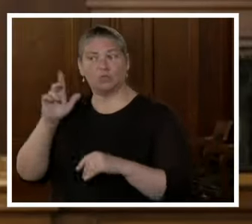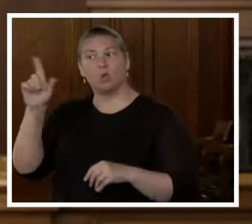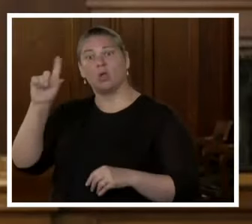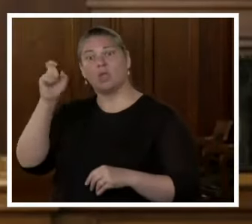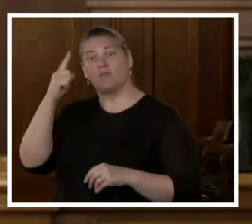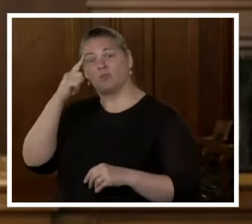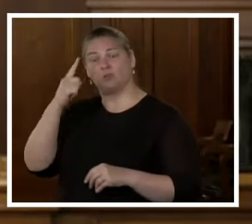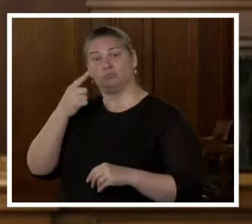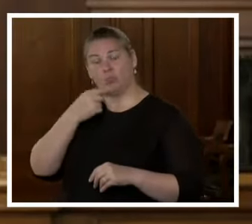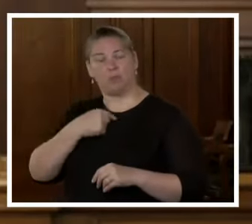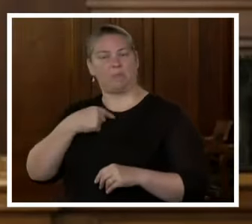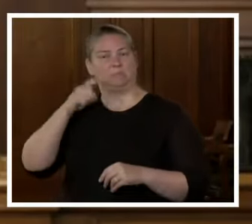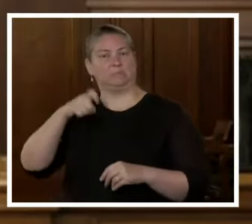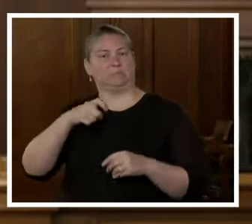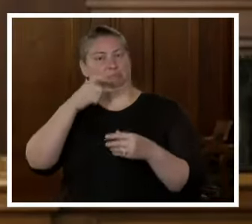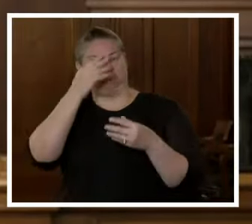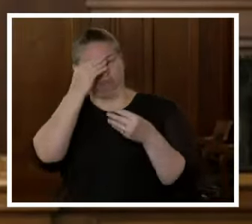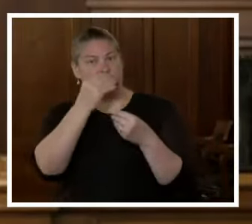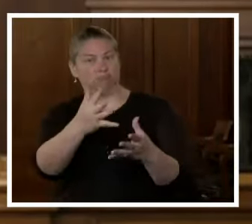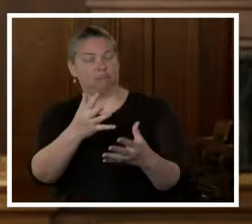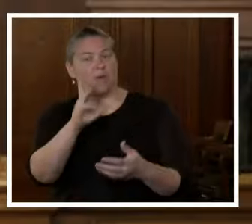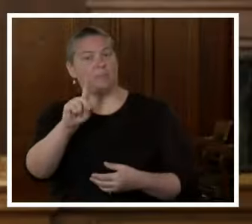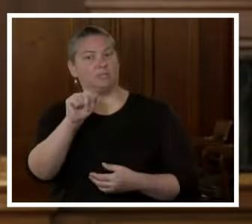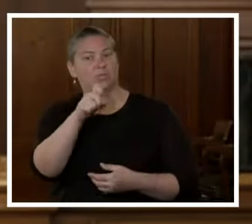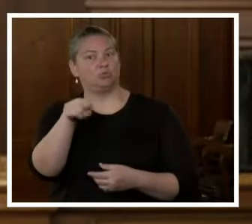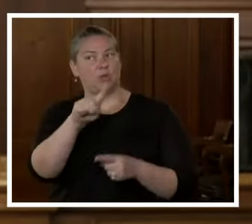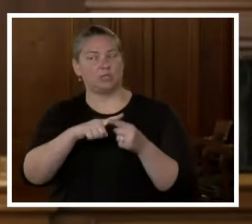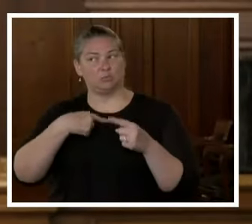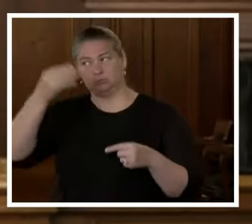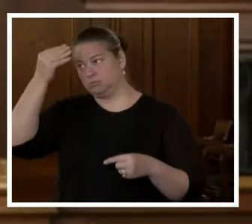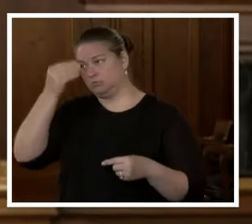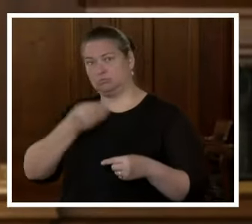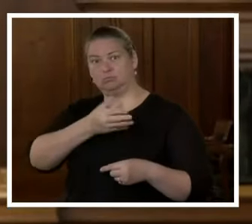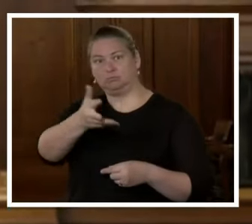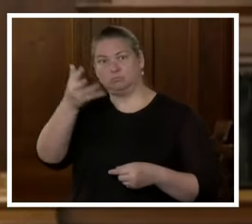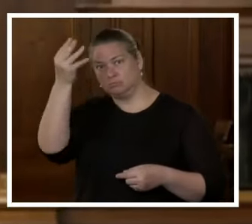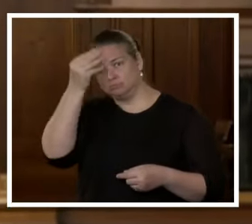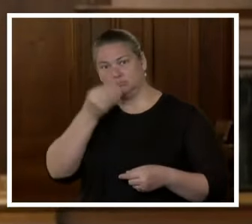EVIDENCE TO LOOK AT OR HEAR